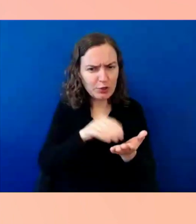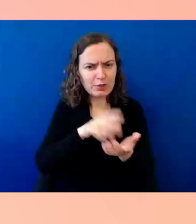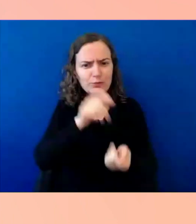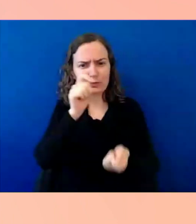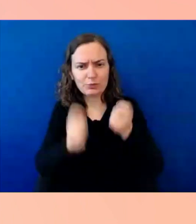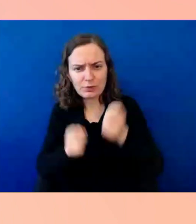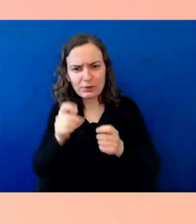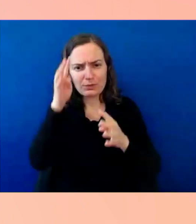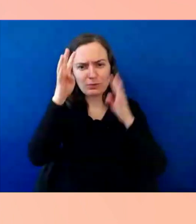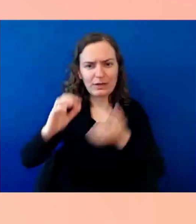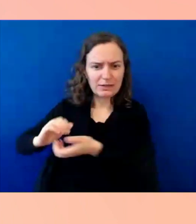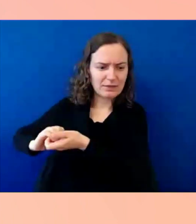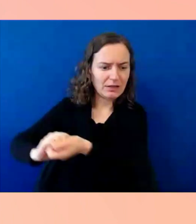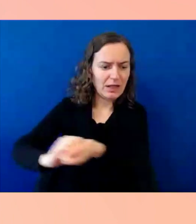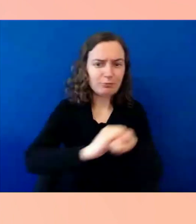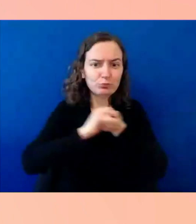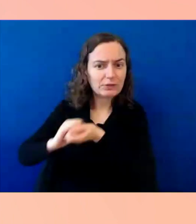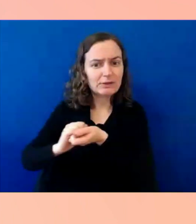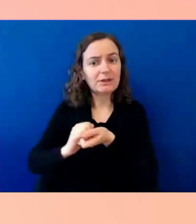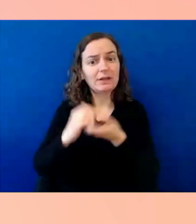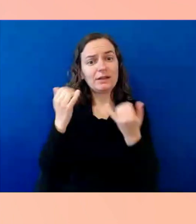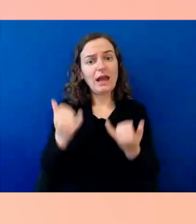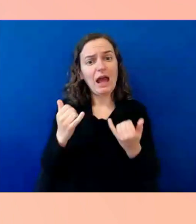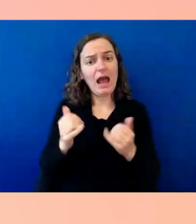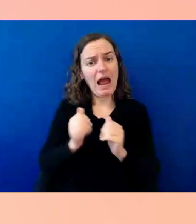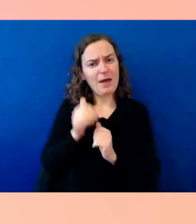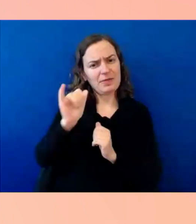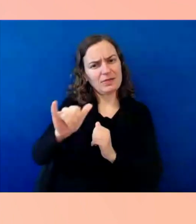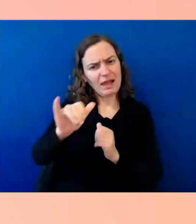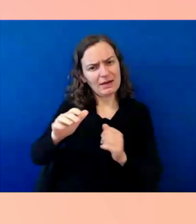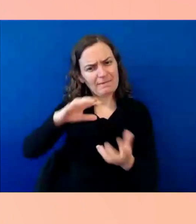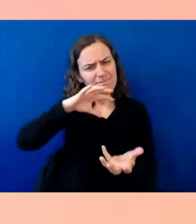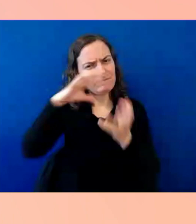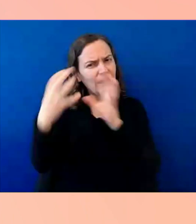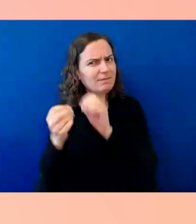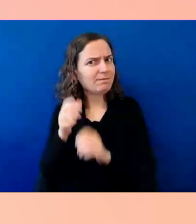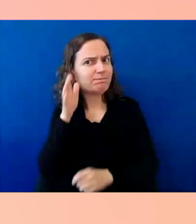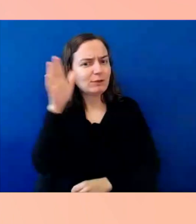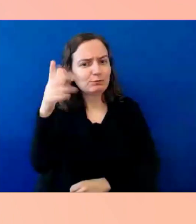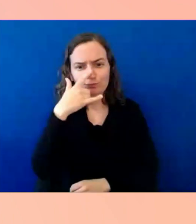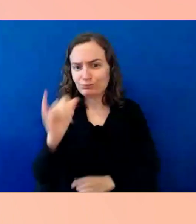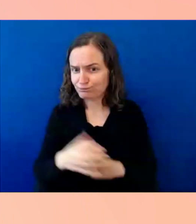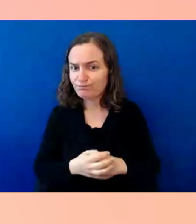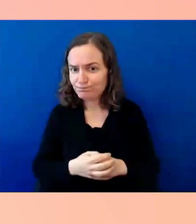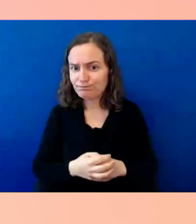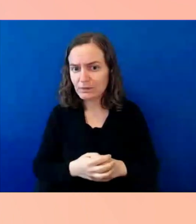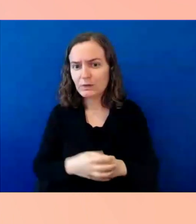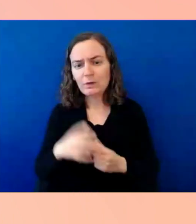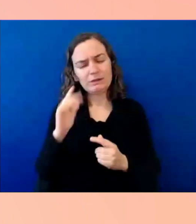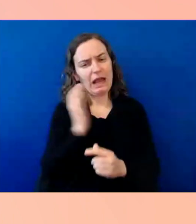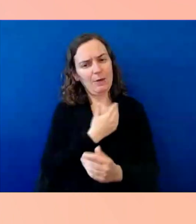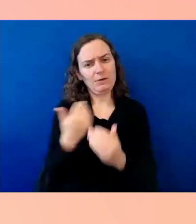and how that might evolve in the future. It's our responsibility to meet change with curiosity,